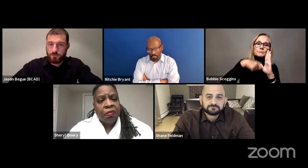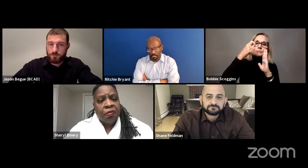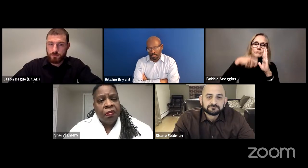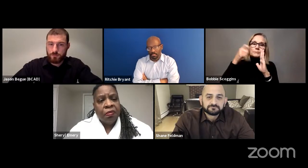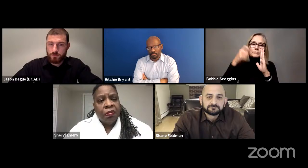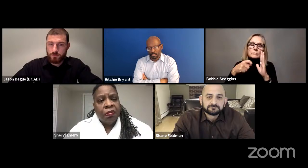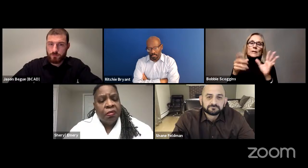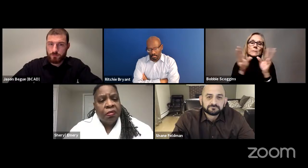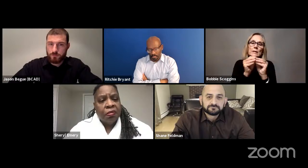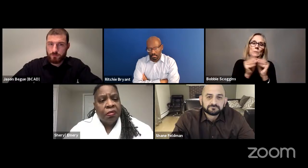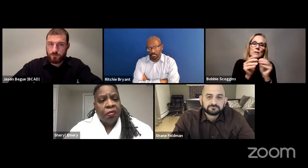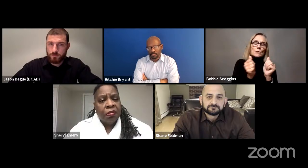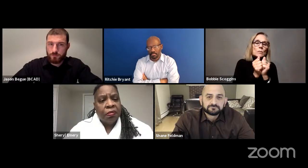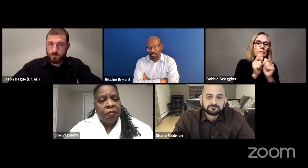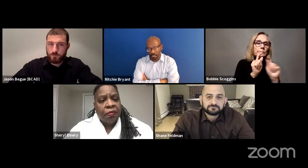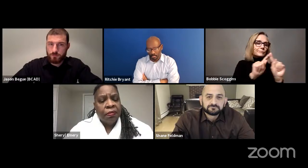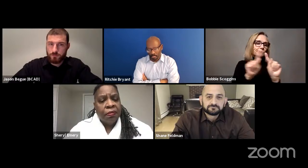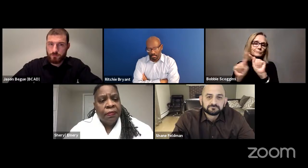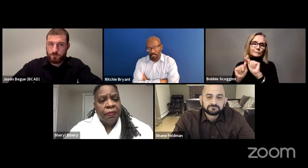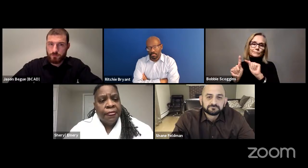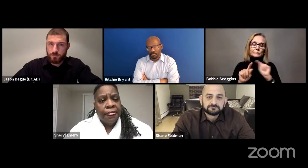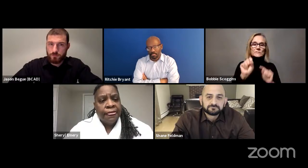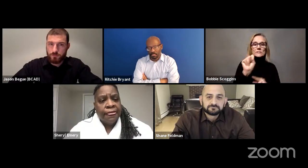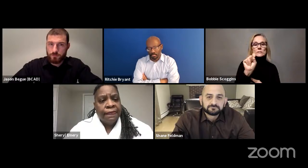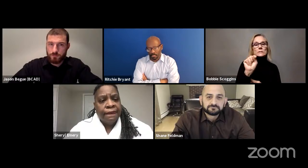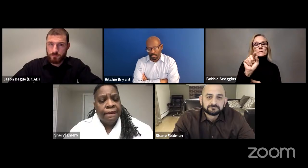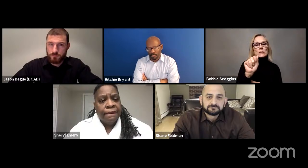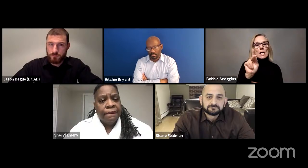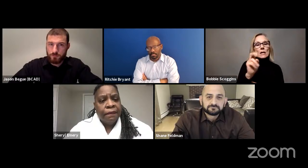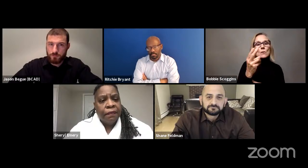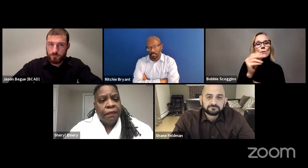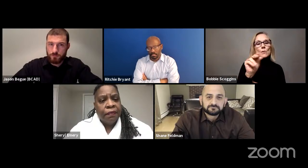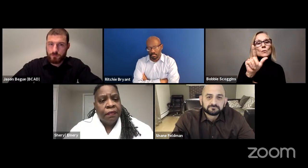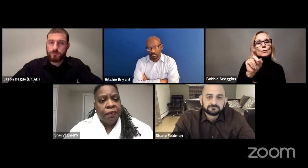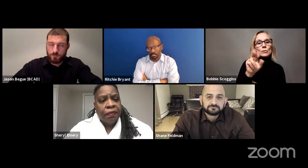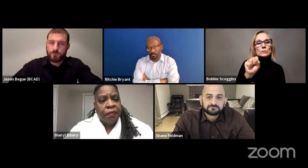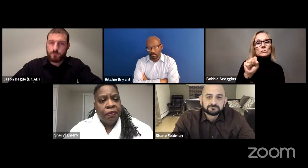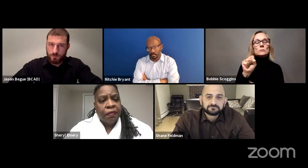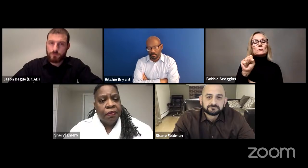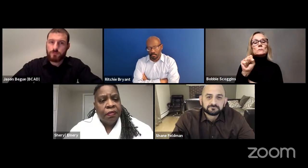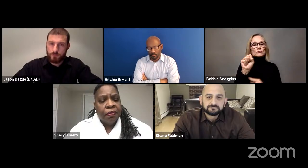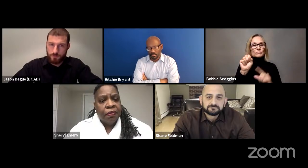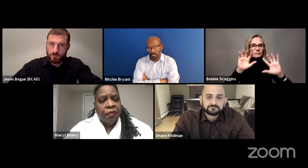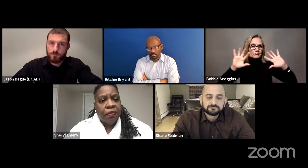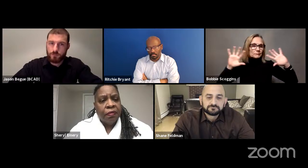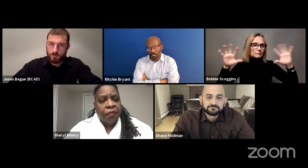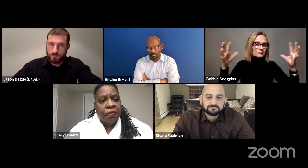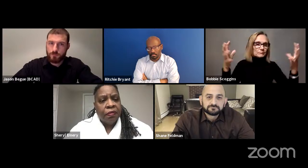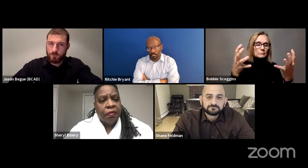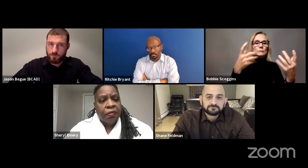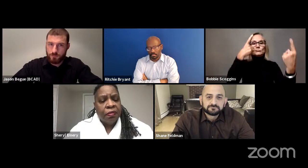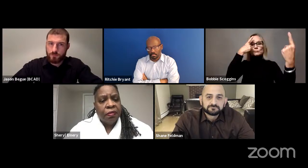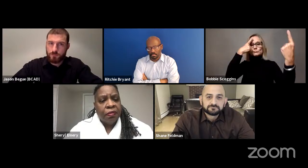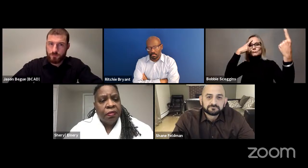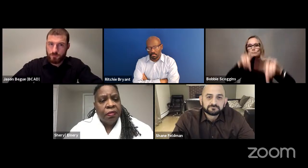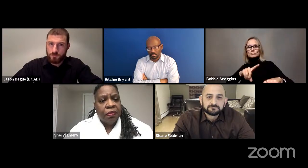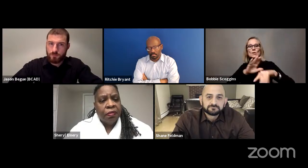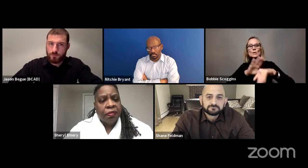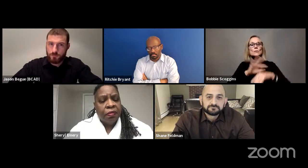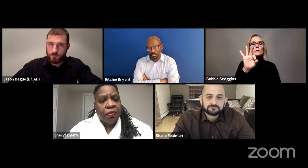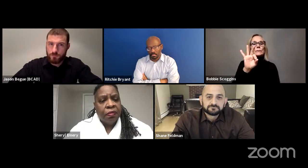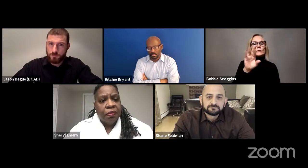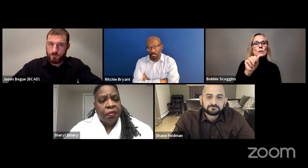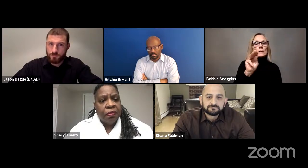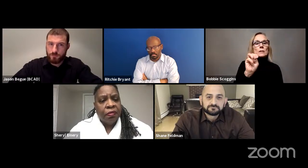are crossed and ensure that when this is written that you have all of the stakeholders' involvement